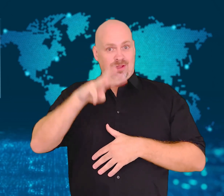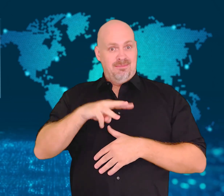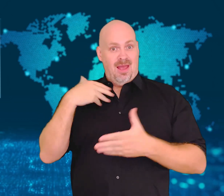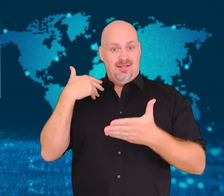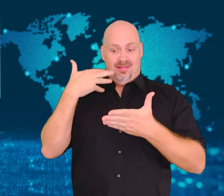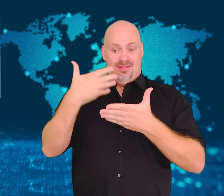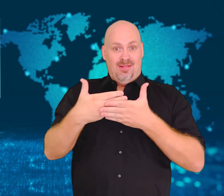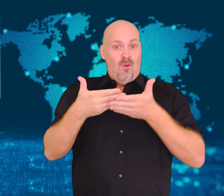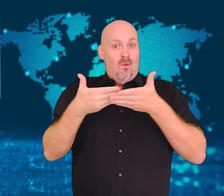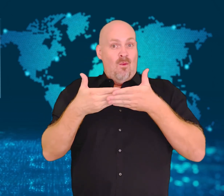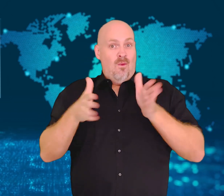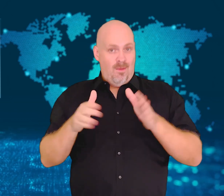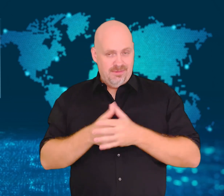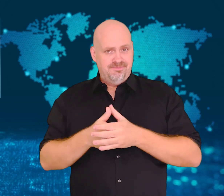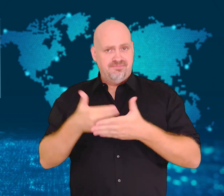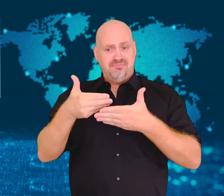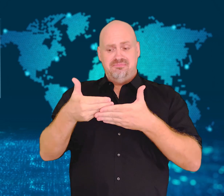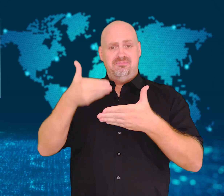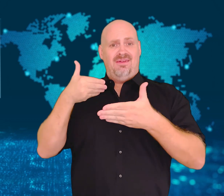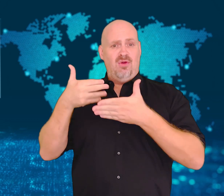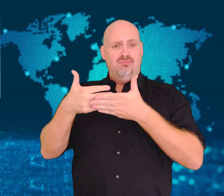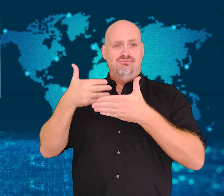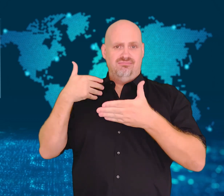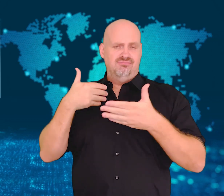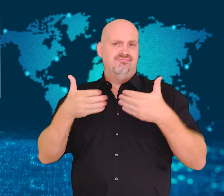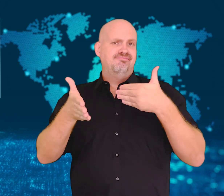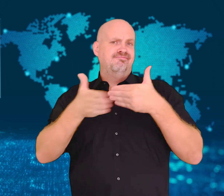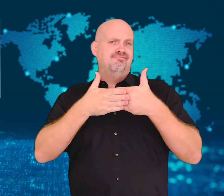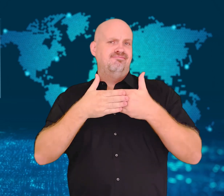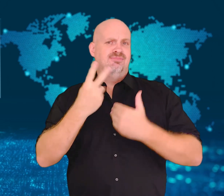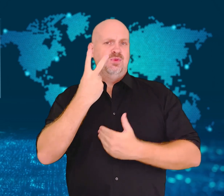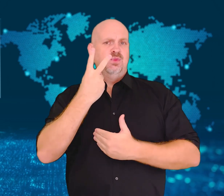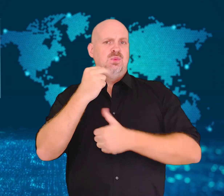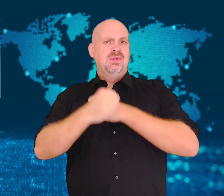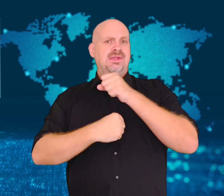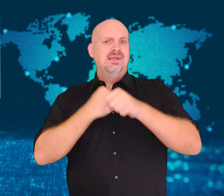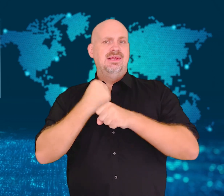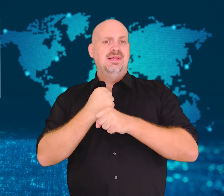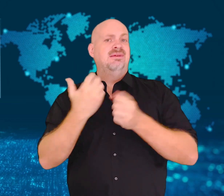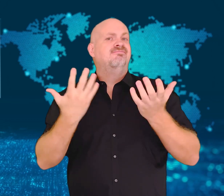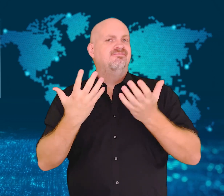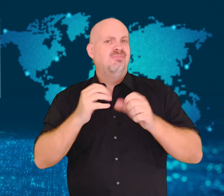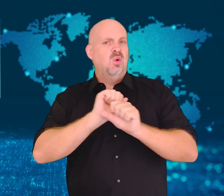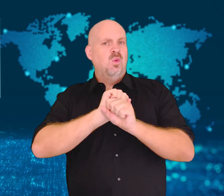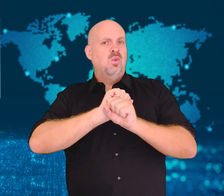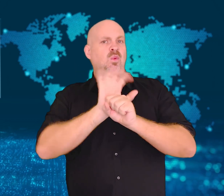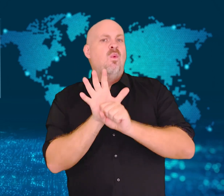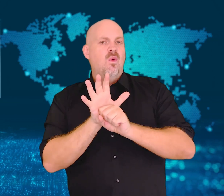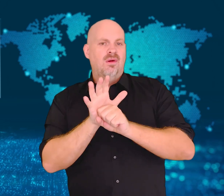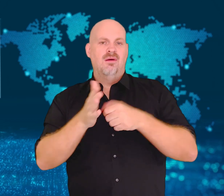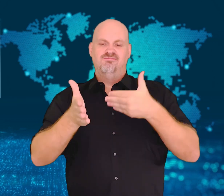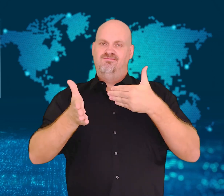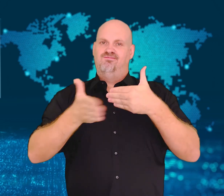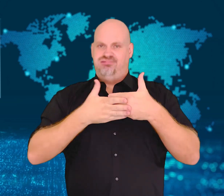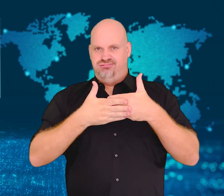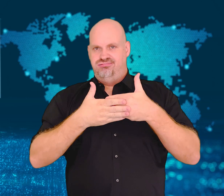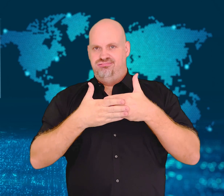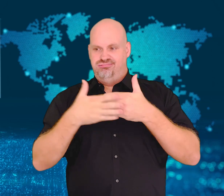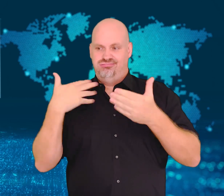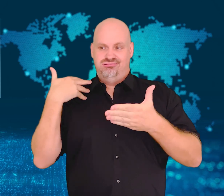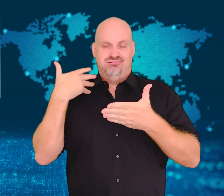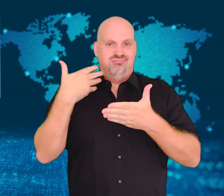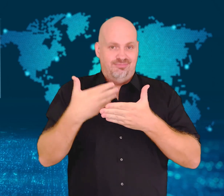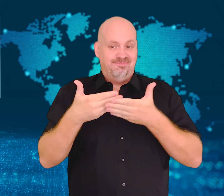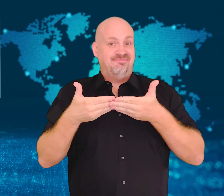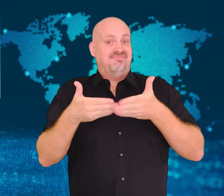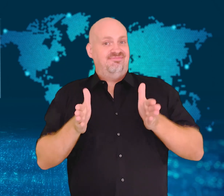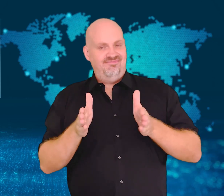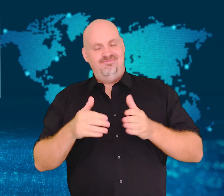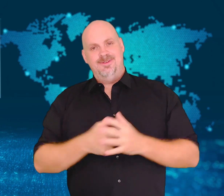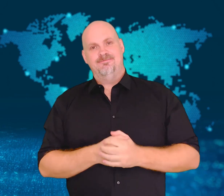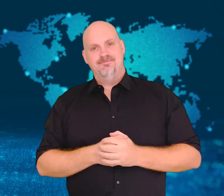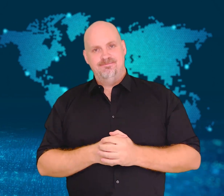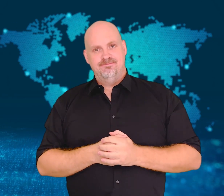Prior to that, it was closed for two years because of COVID-19 restrictions.